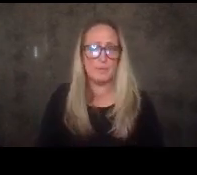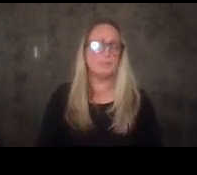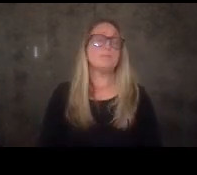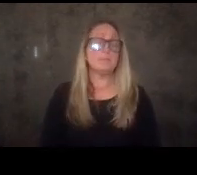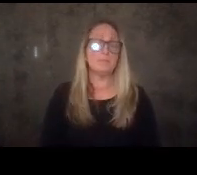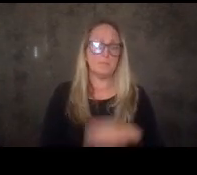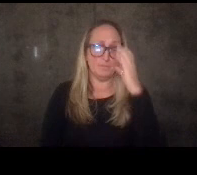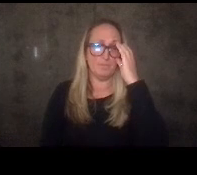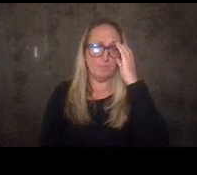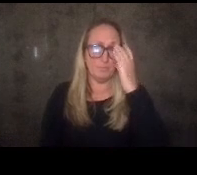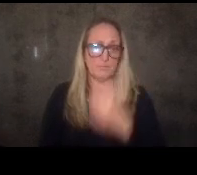OK. So delete.